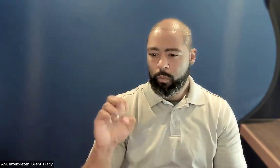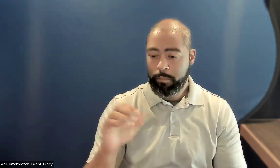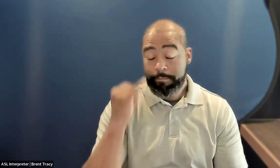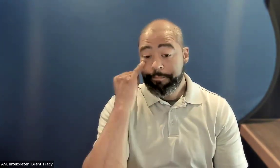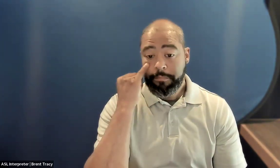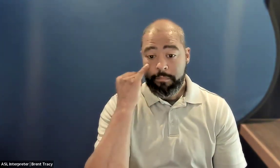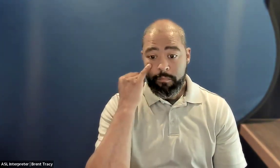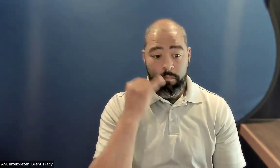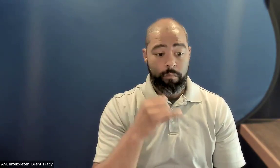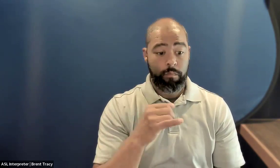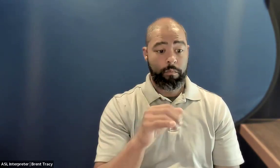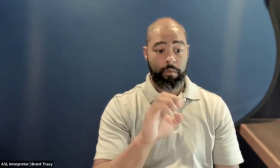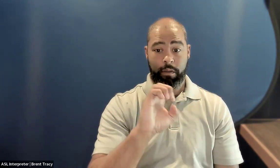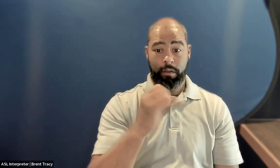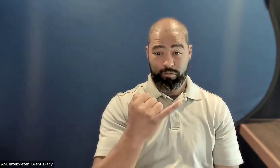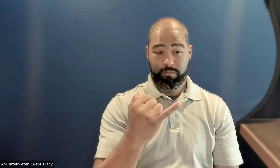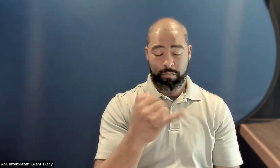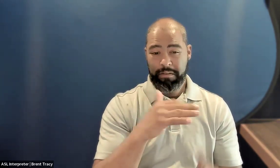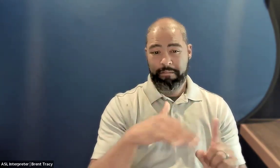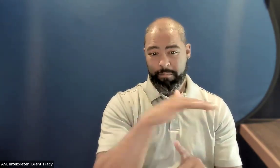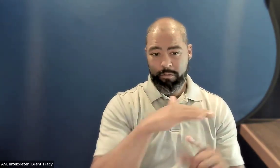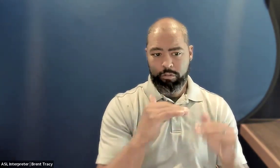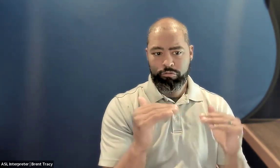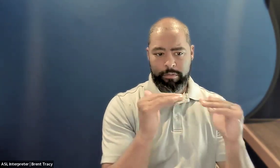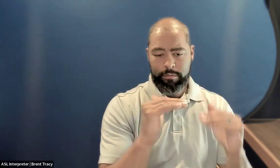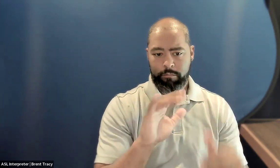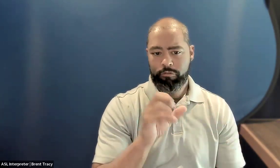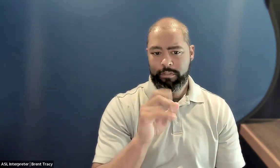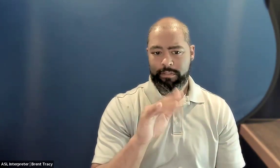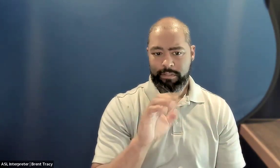is in an environmental justice census, block group or